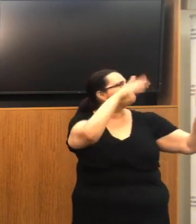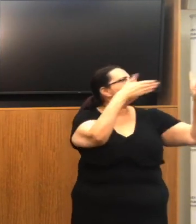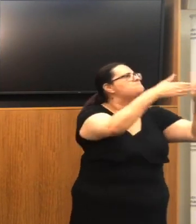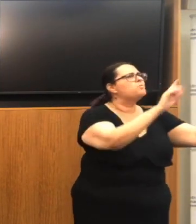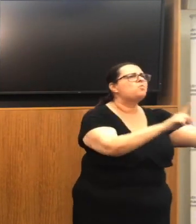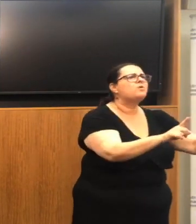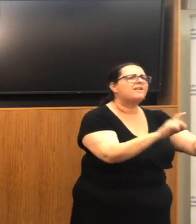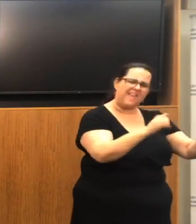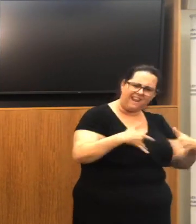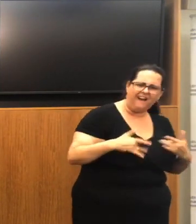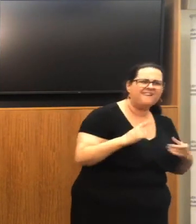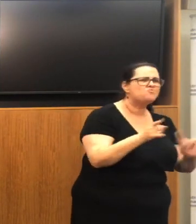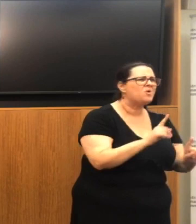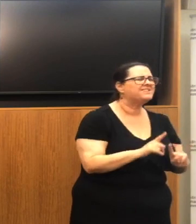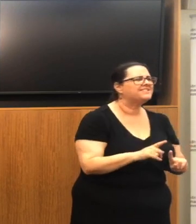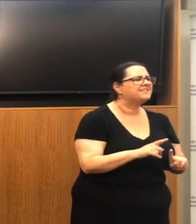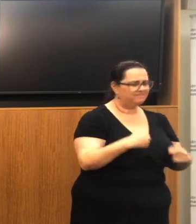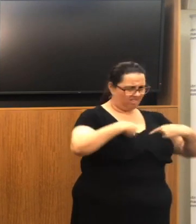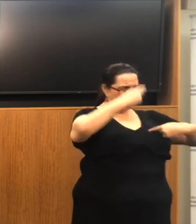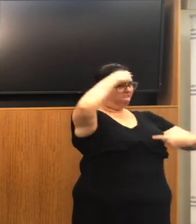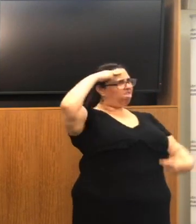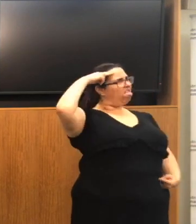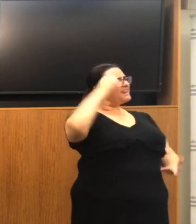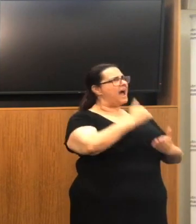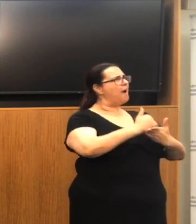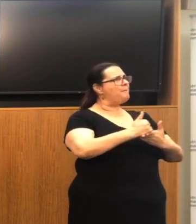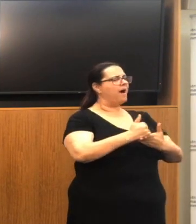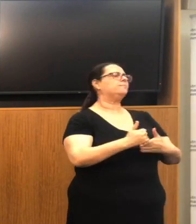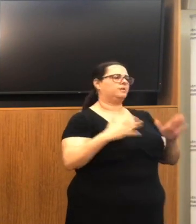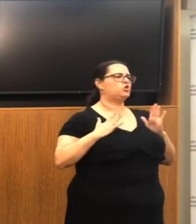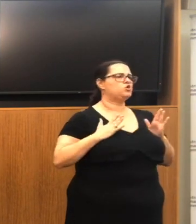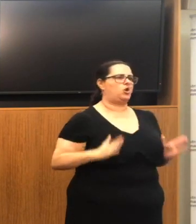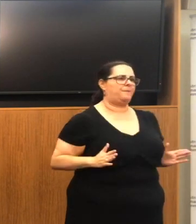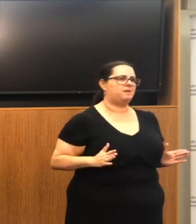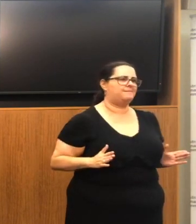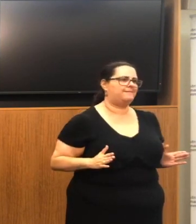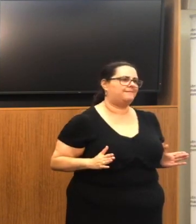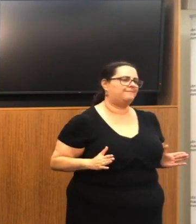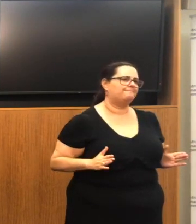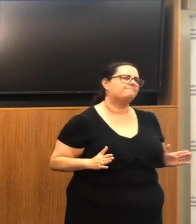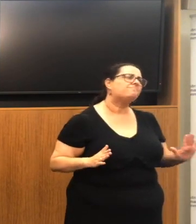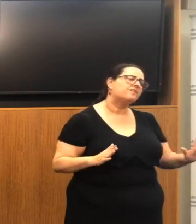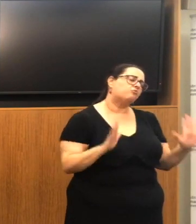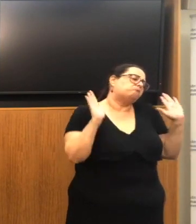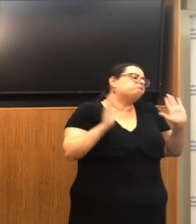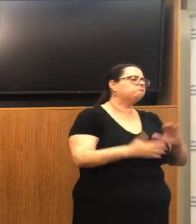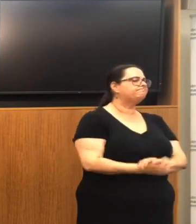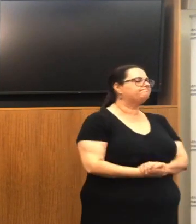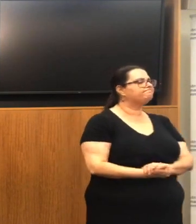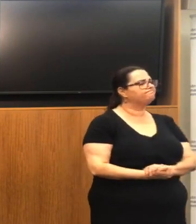So we are not numbers. We are human. That is what I want to say.